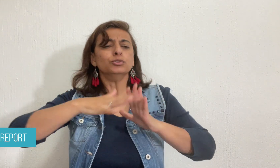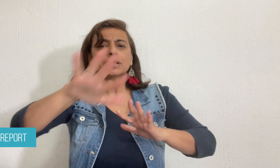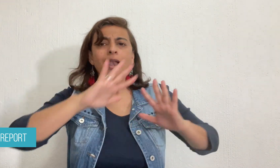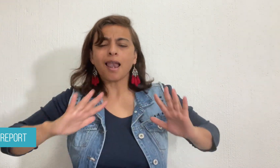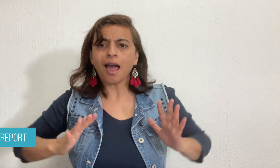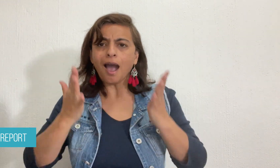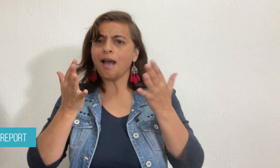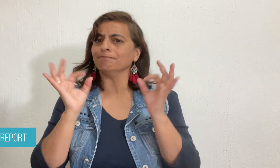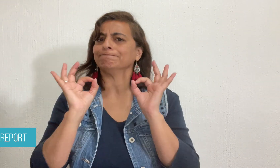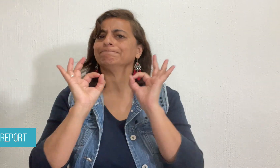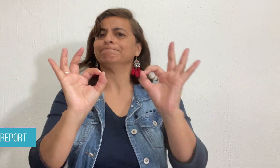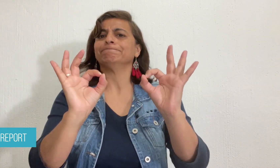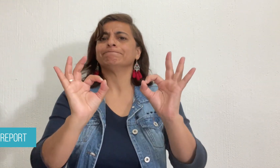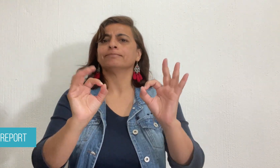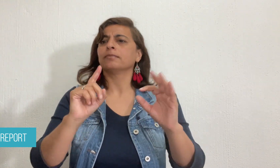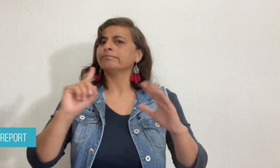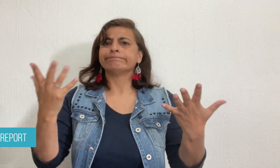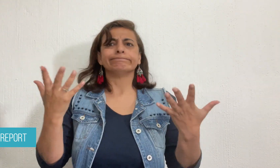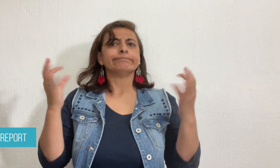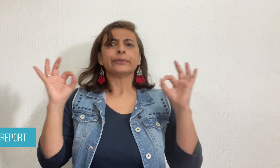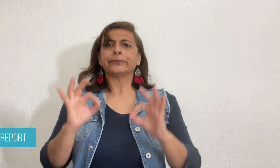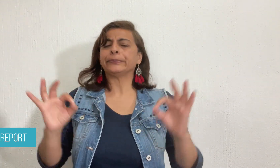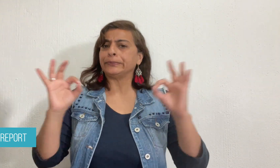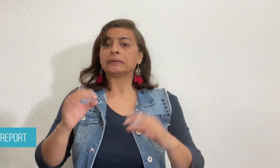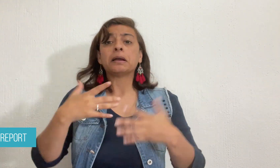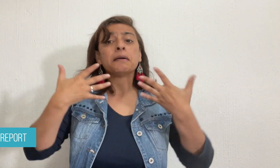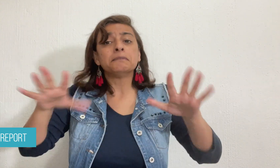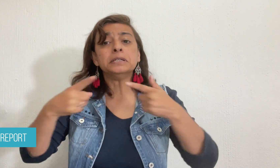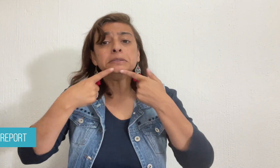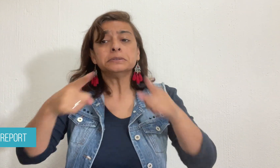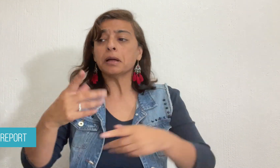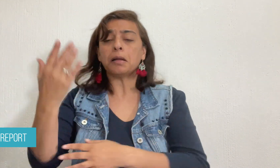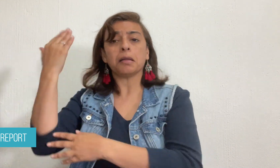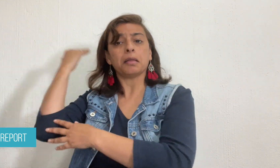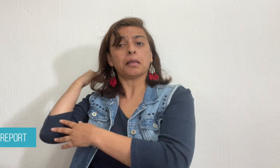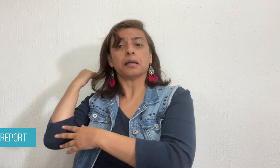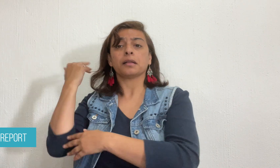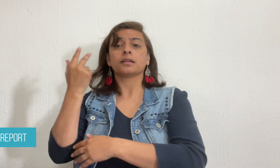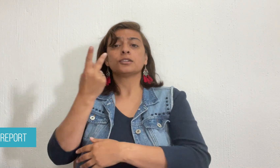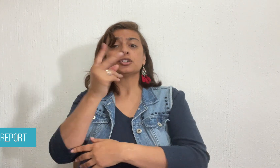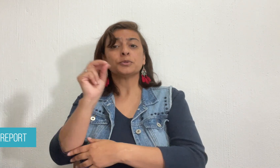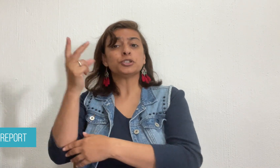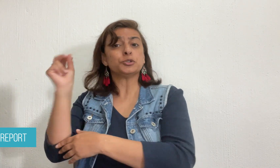to be trained, and the school system to be improved